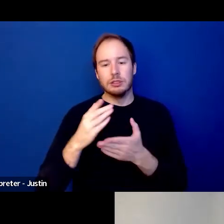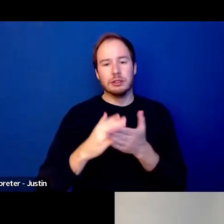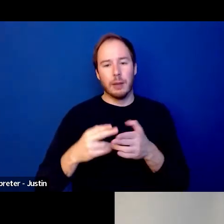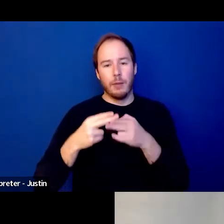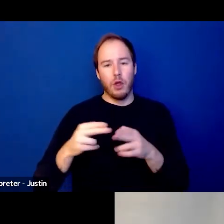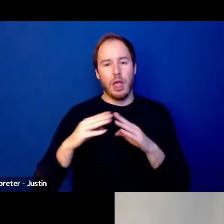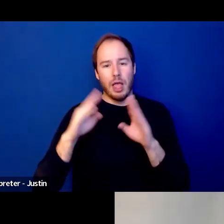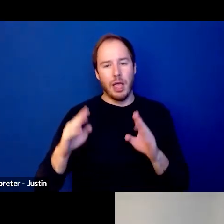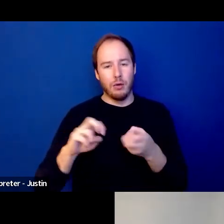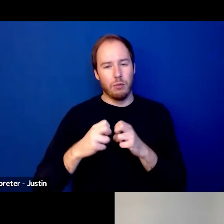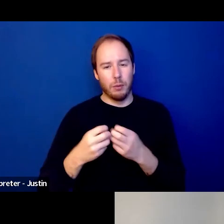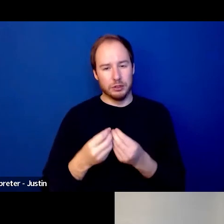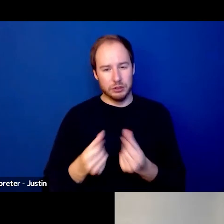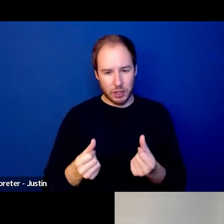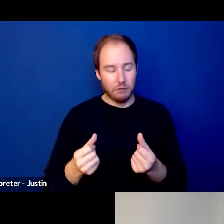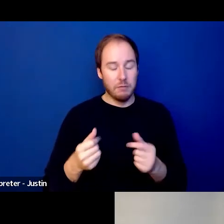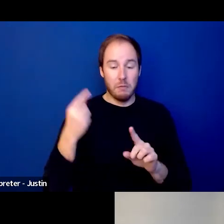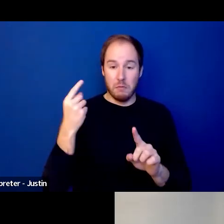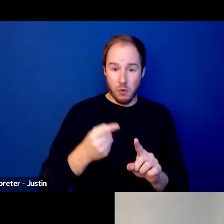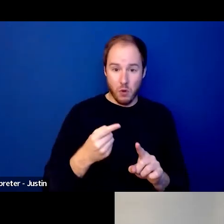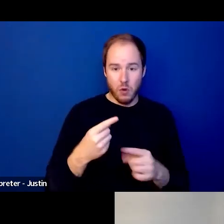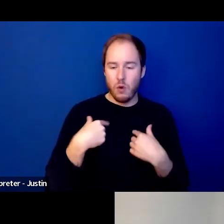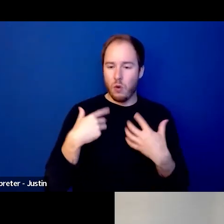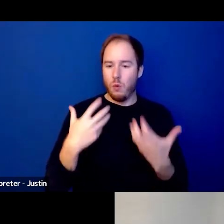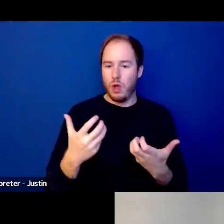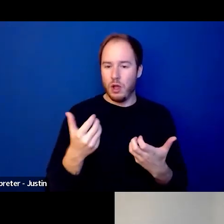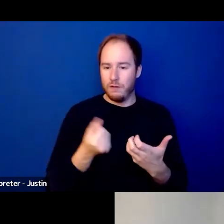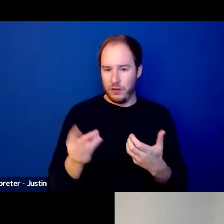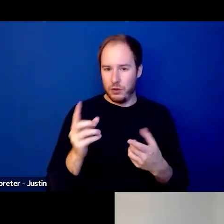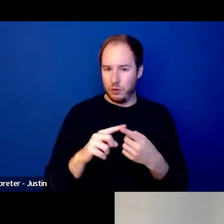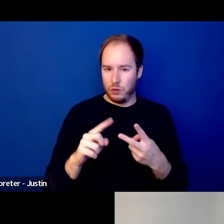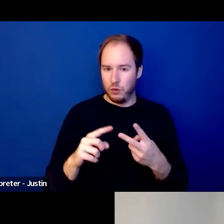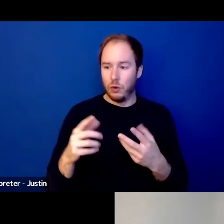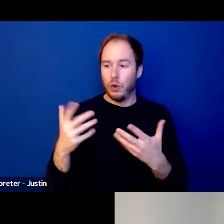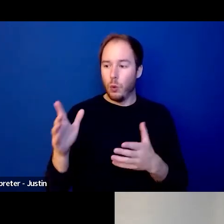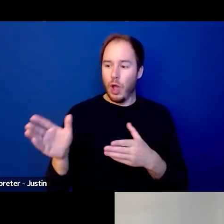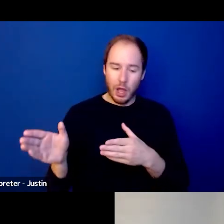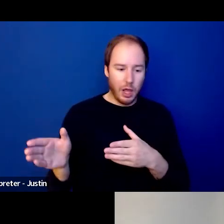But basically we're trying to do a couple things, divert people from entering our system in the first place.